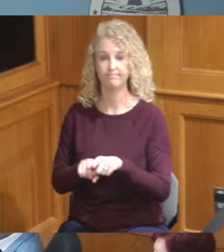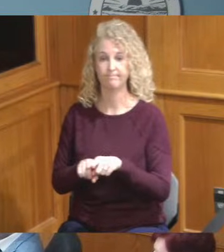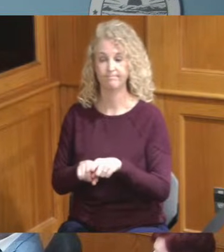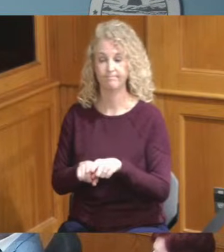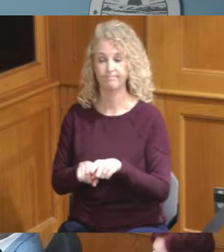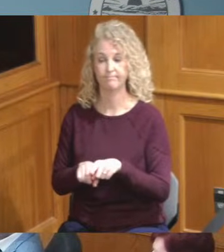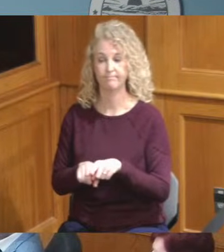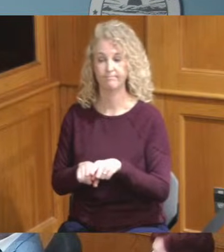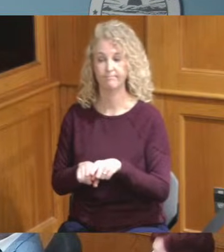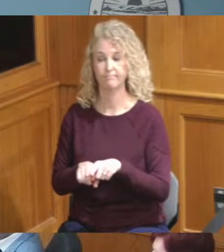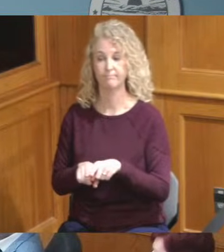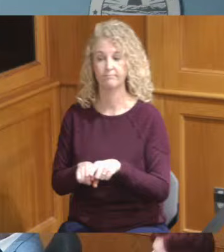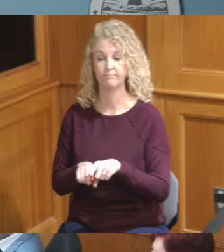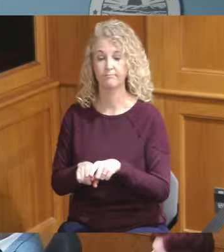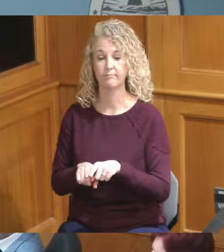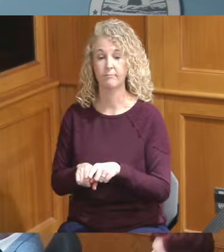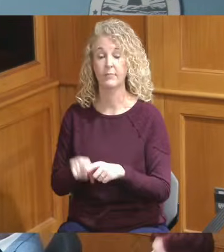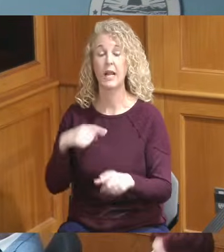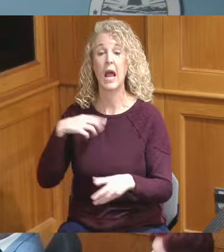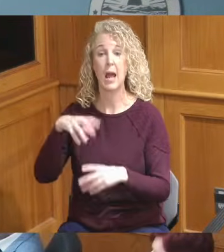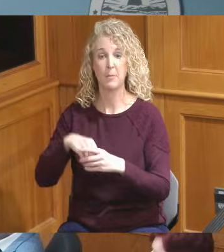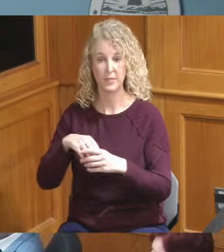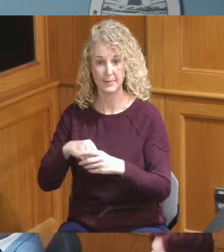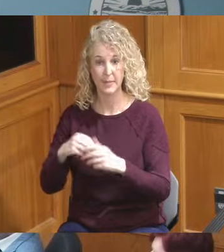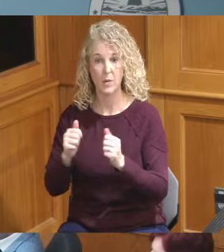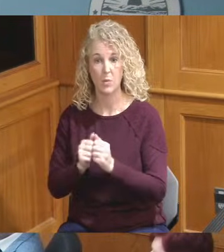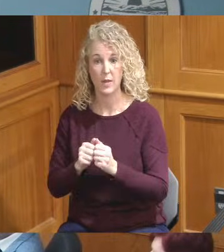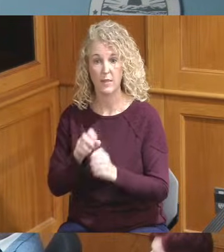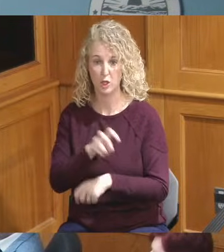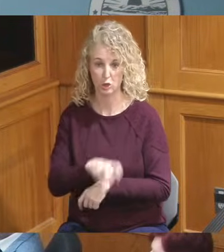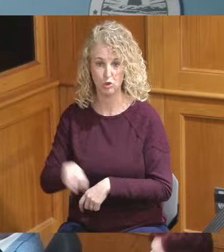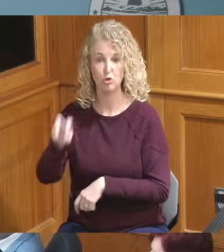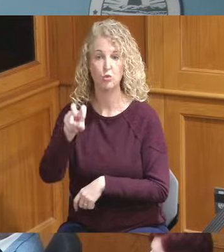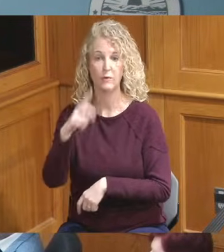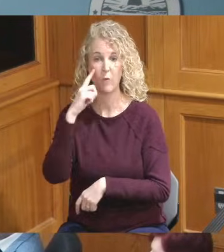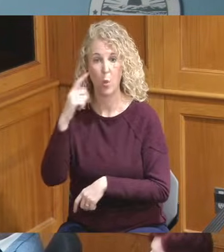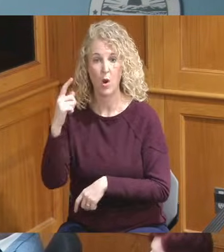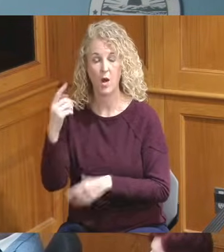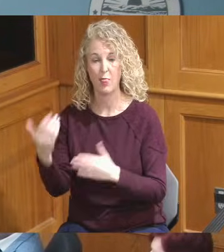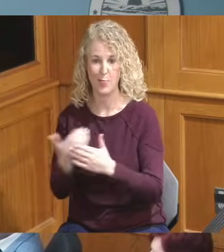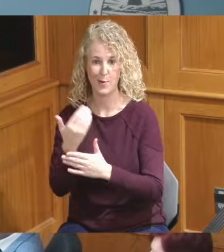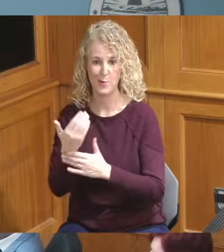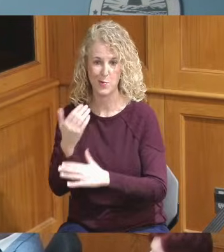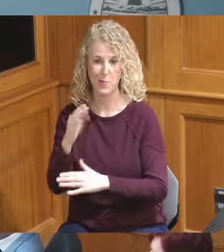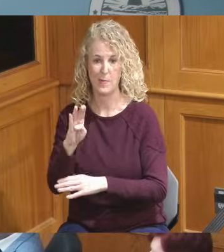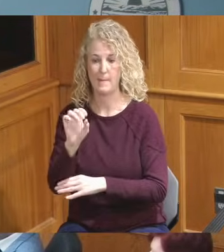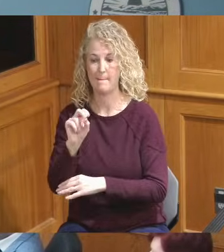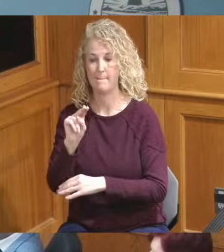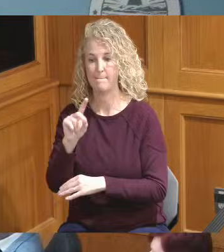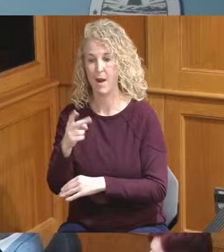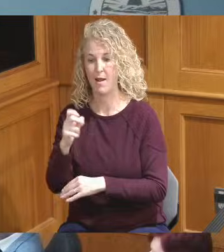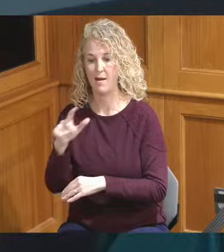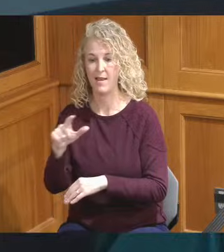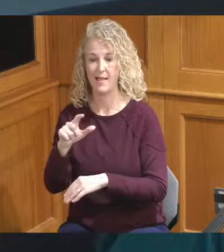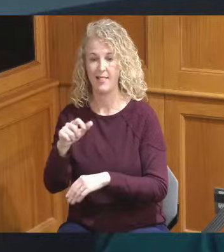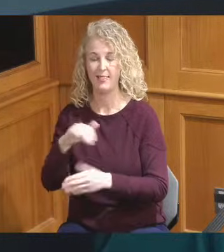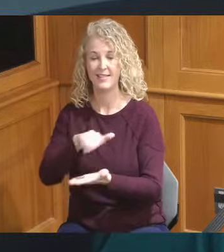as was stated earlier, I also participated in the tour of the new Bond Hill Central campus and